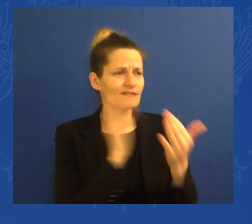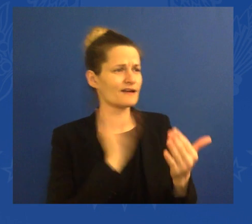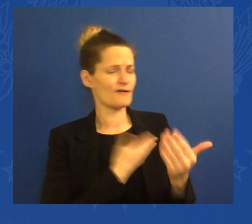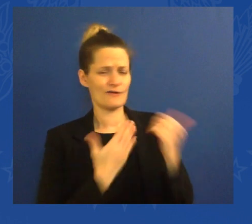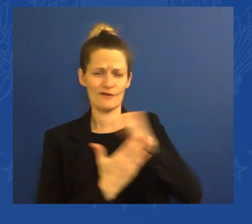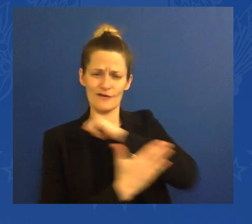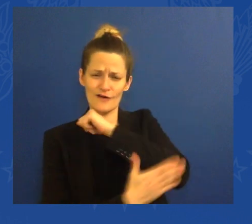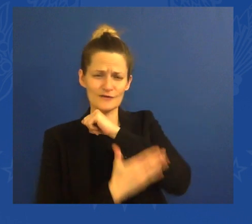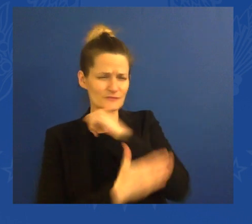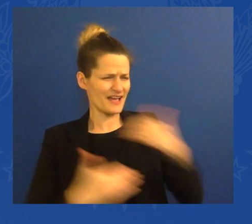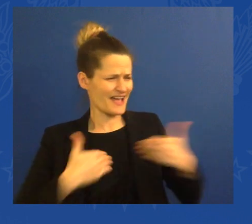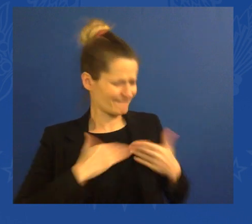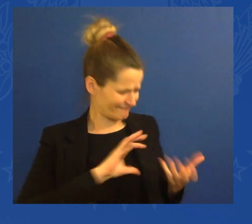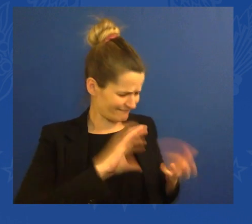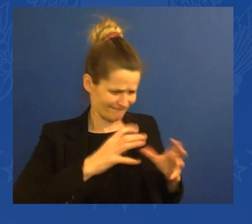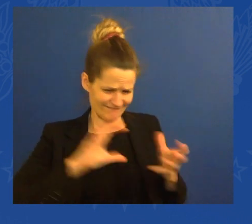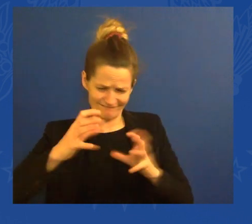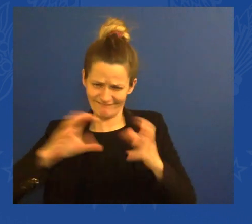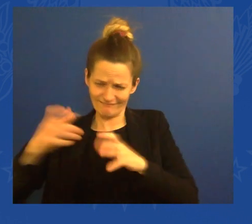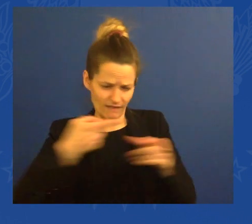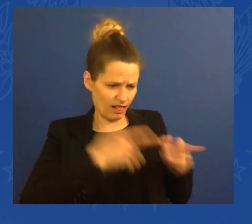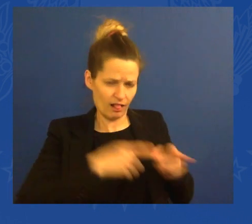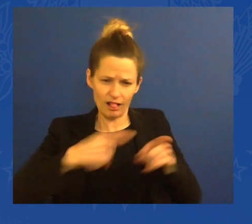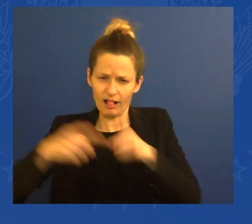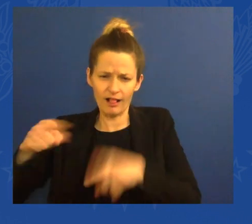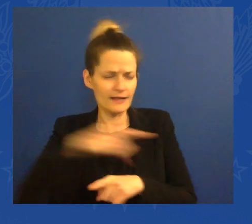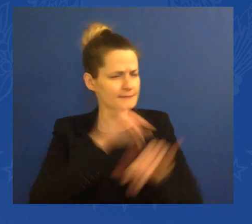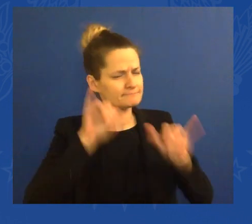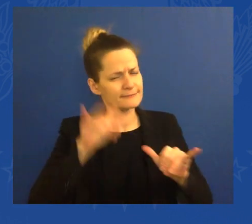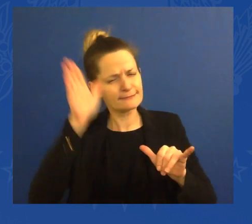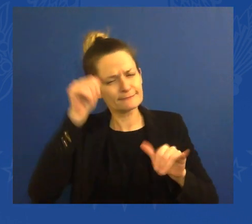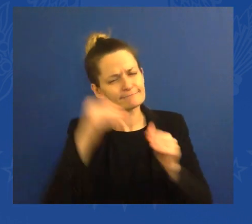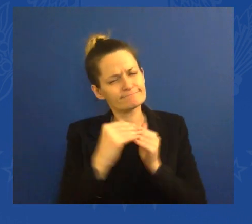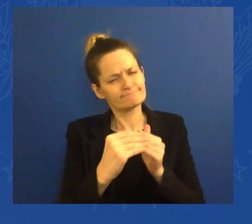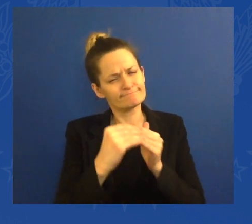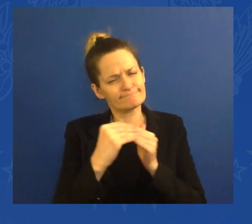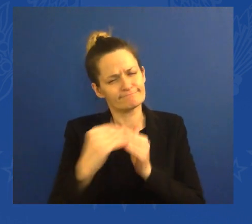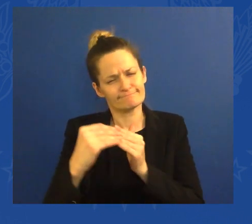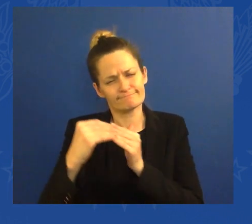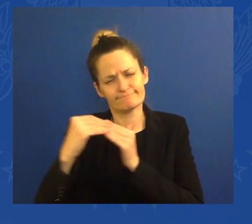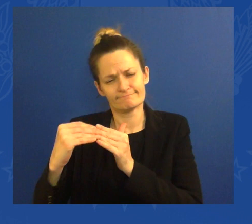and then, suddenly, he became something else, too: